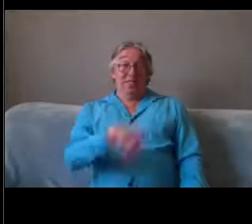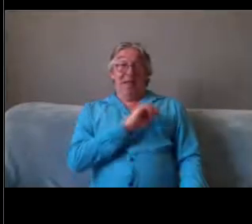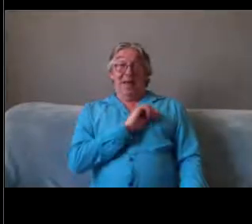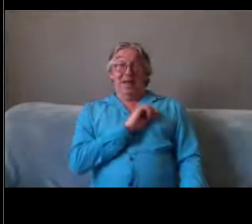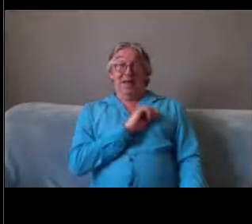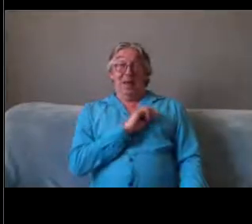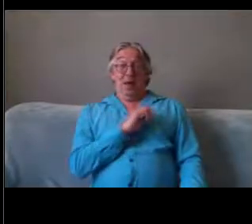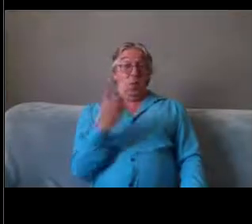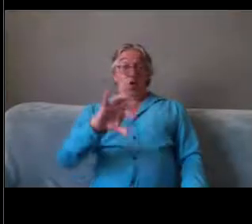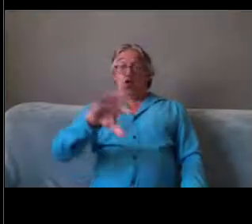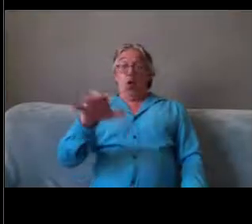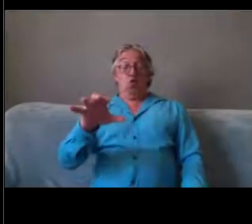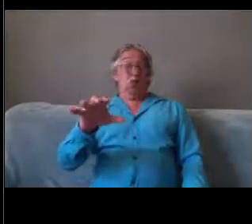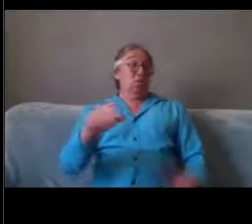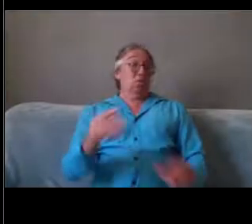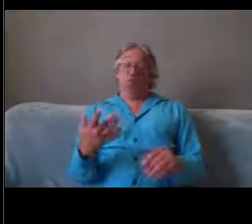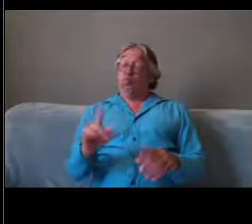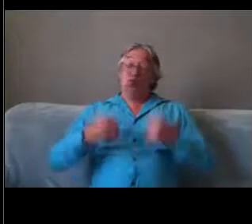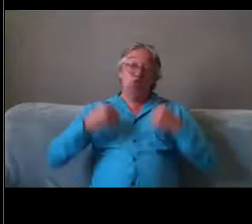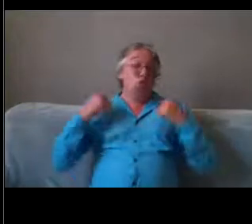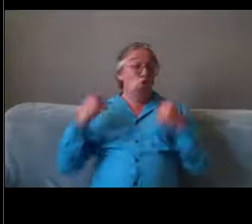for the organisations and the national agencies